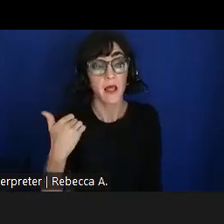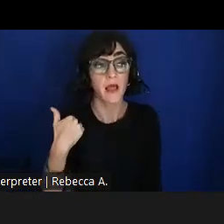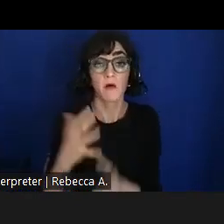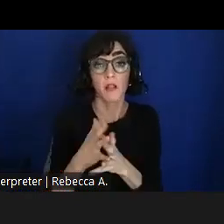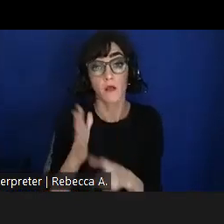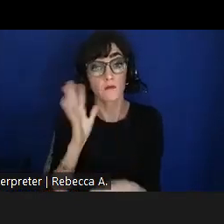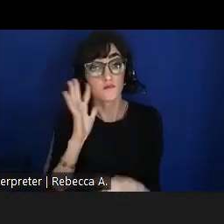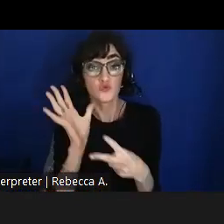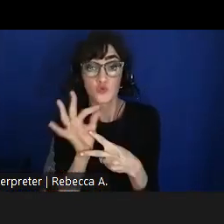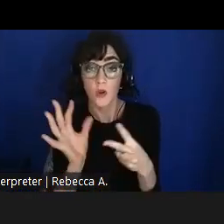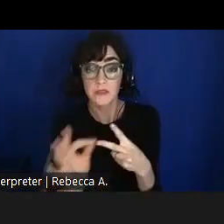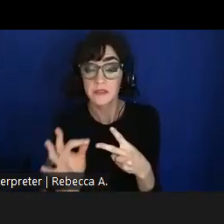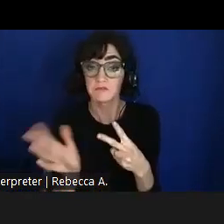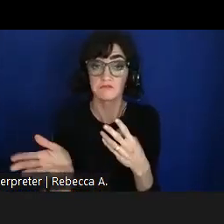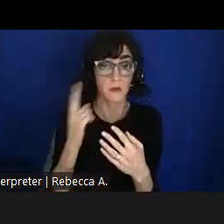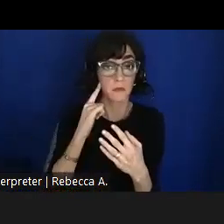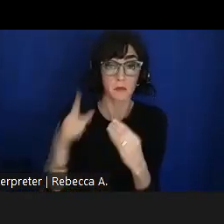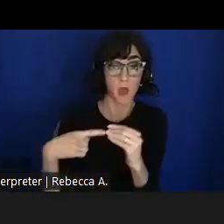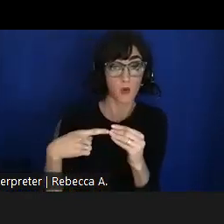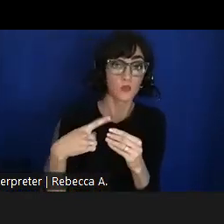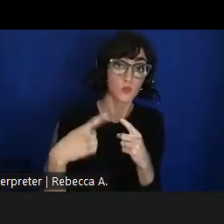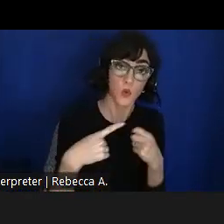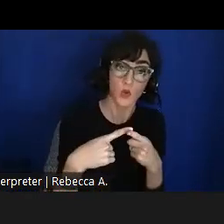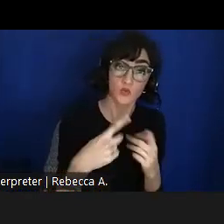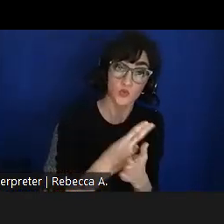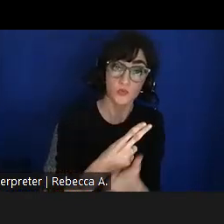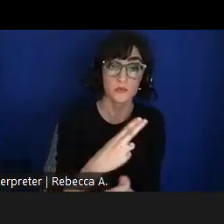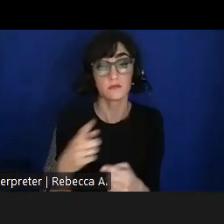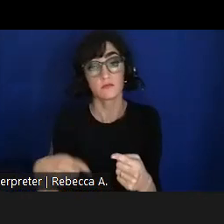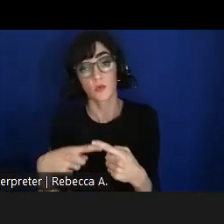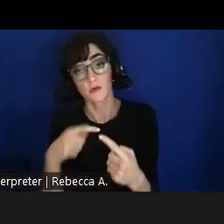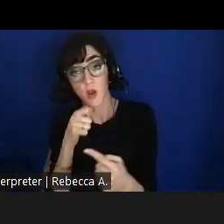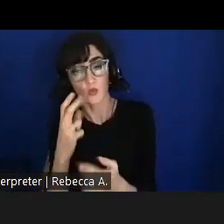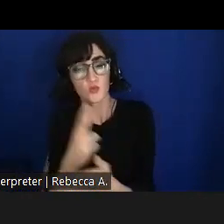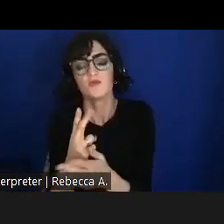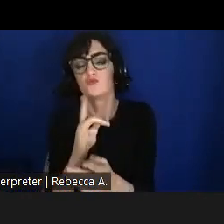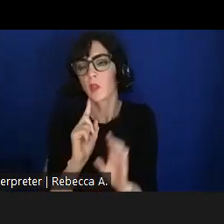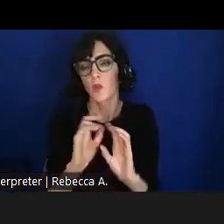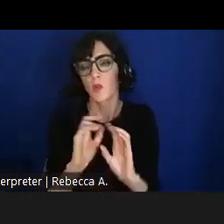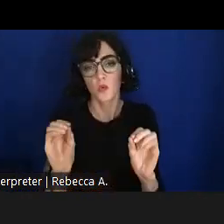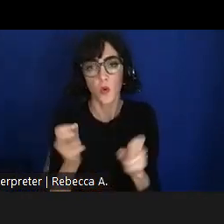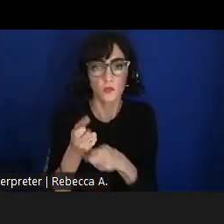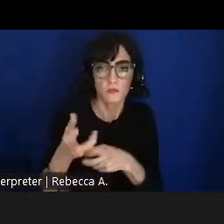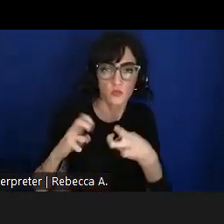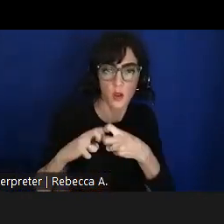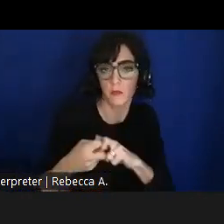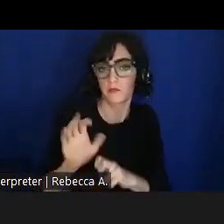causing any negative problems in a person's life. Now the vast majority of people who